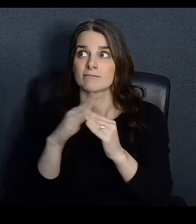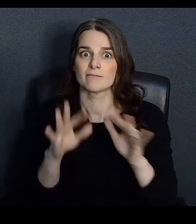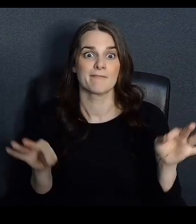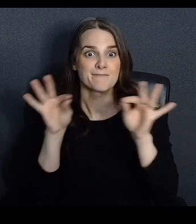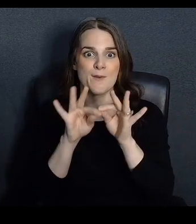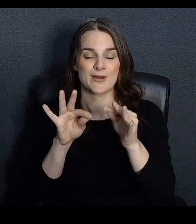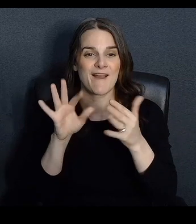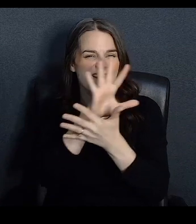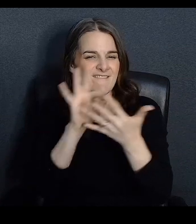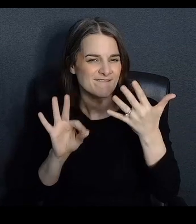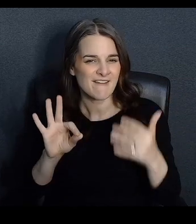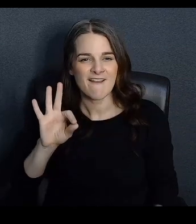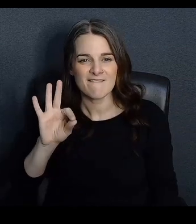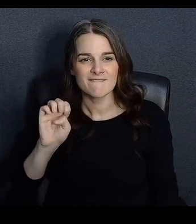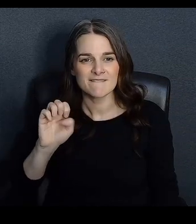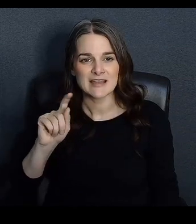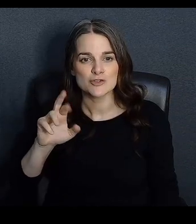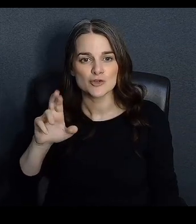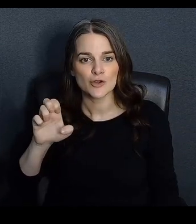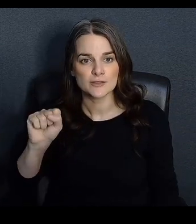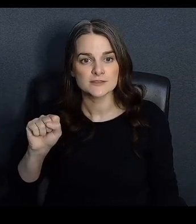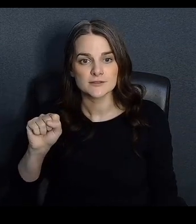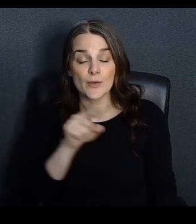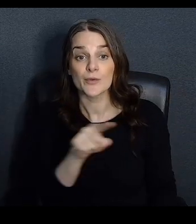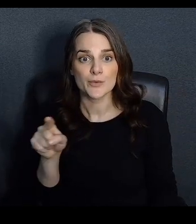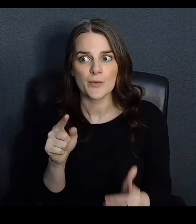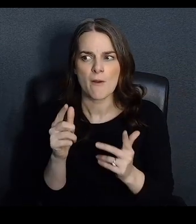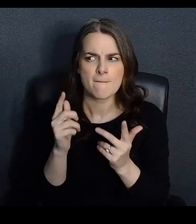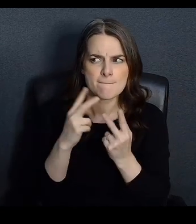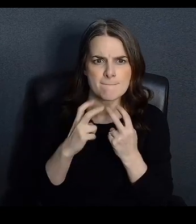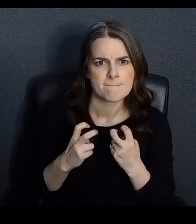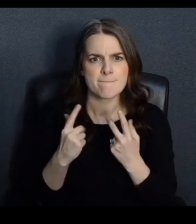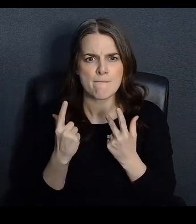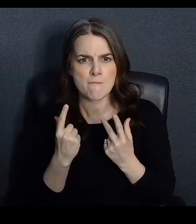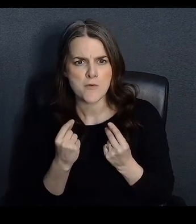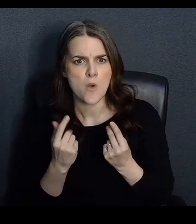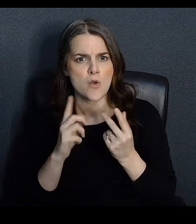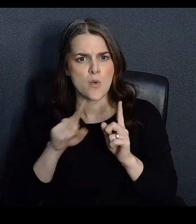you might want to ask yourself when making decisions about your planning tools. So those concepts are what I want